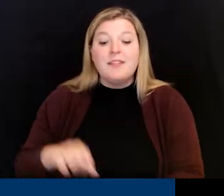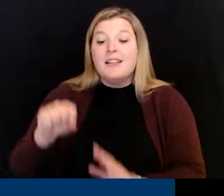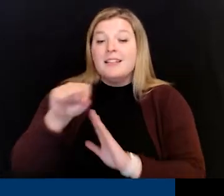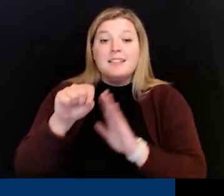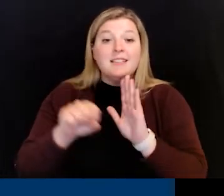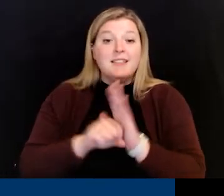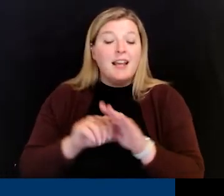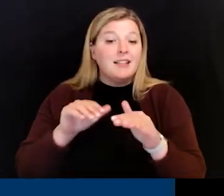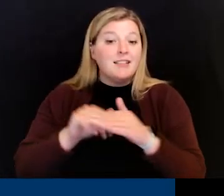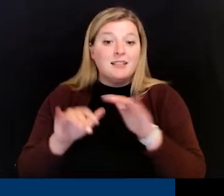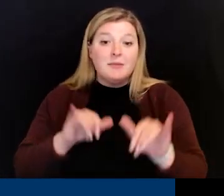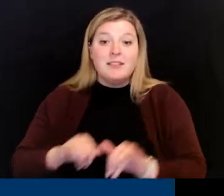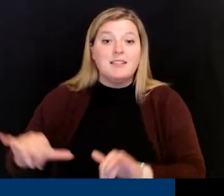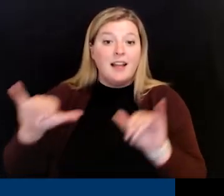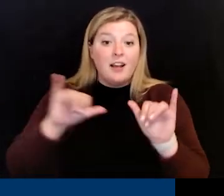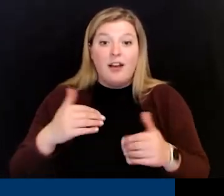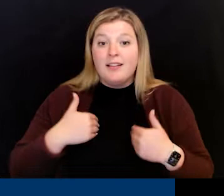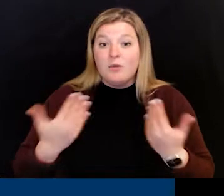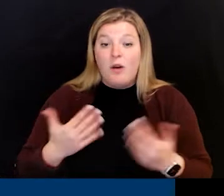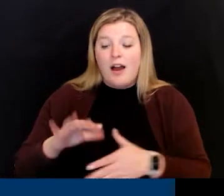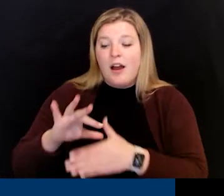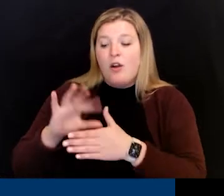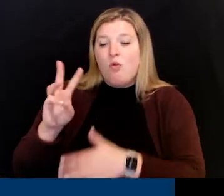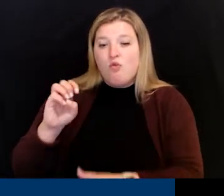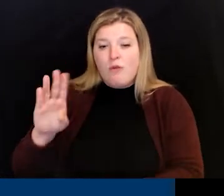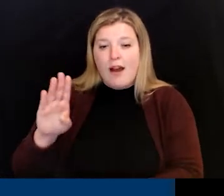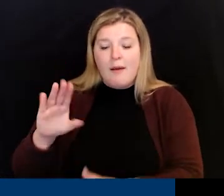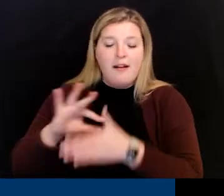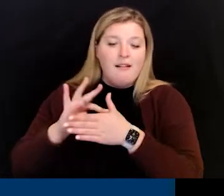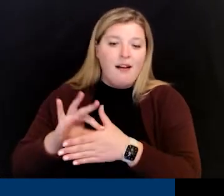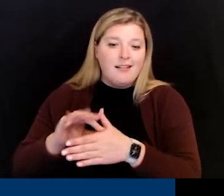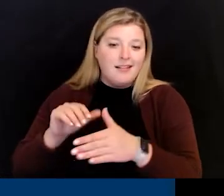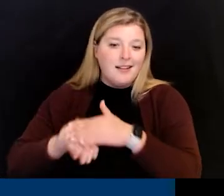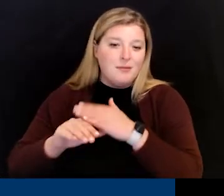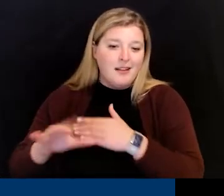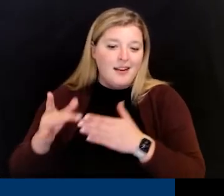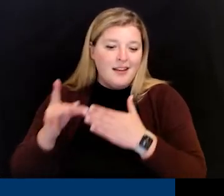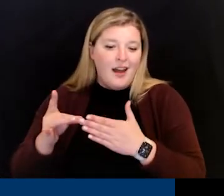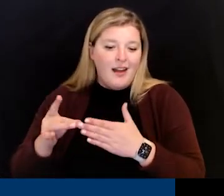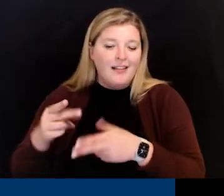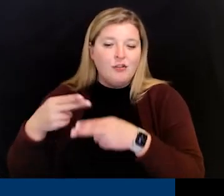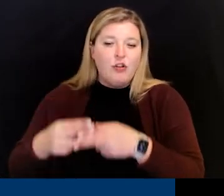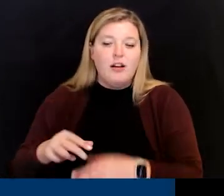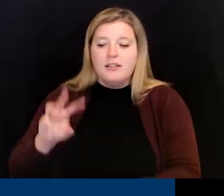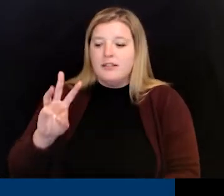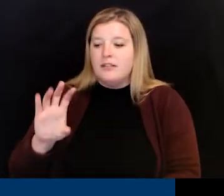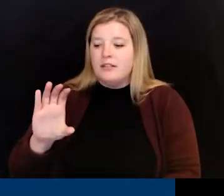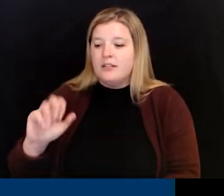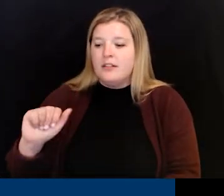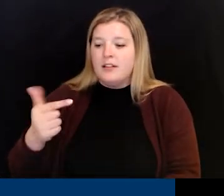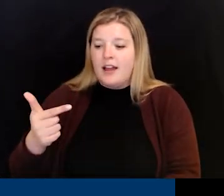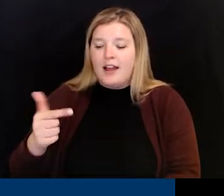includes the Web Content Accessibility Guidelines, or WCAG version 2.0.